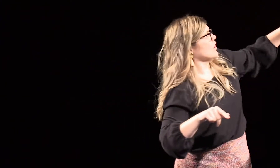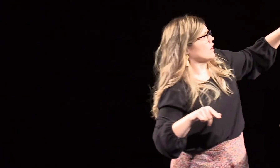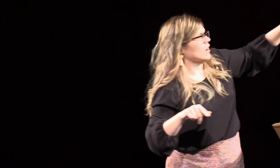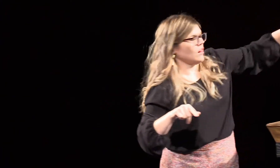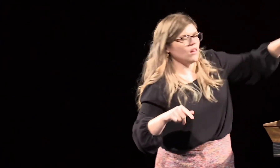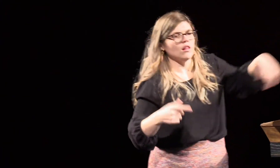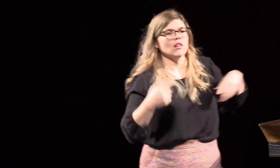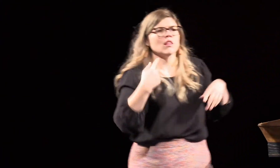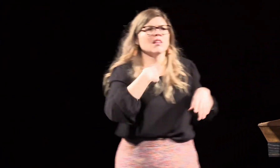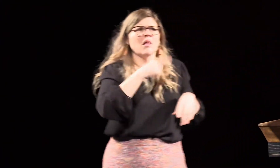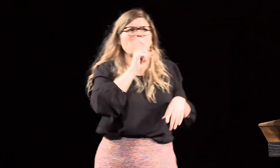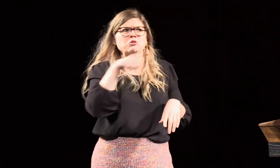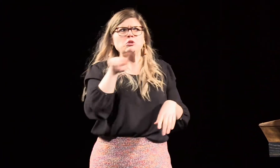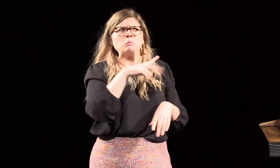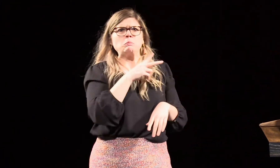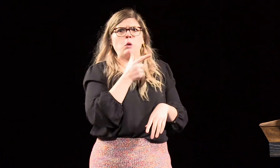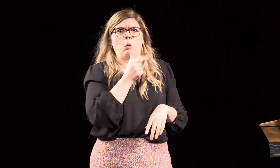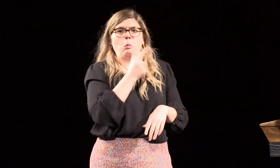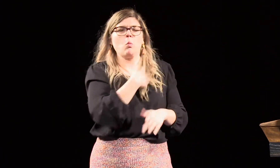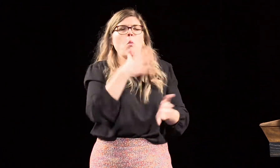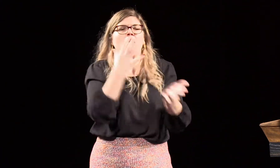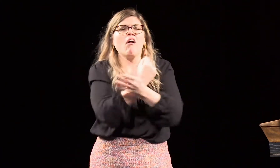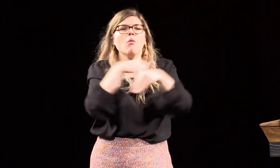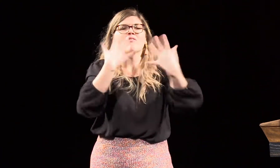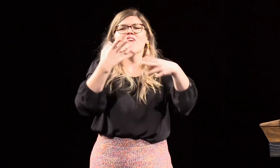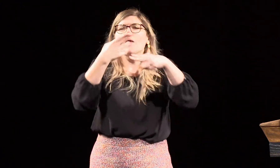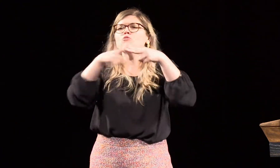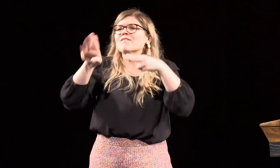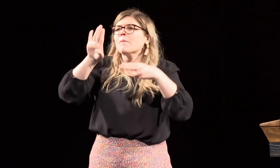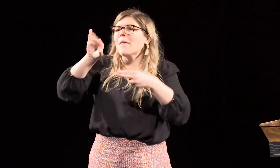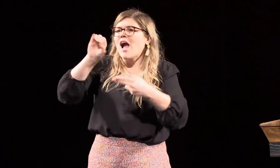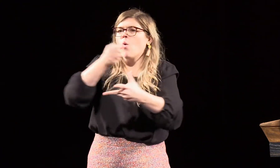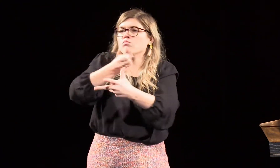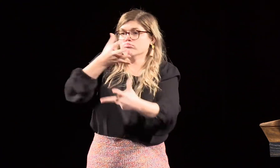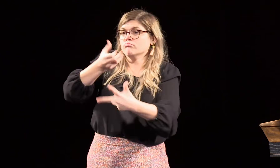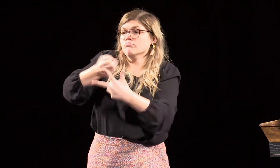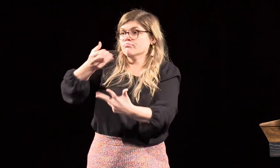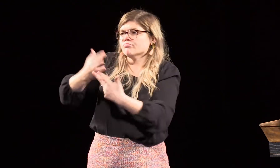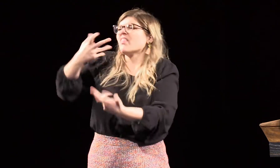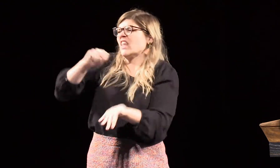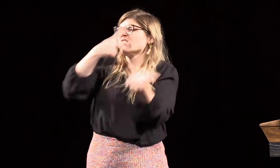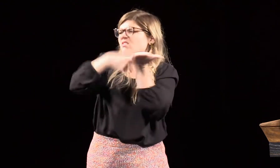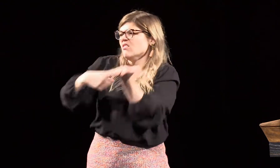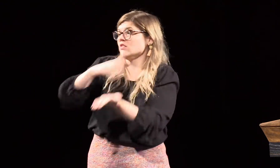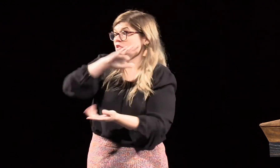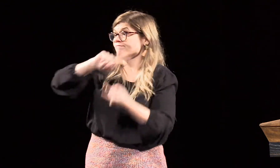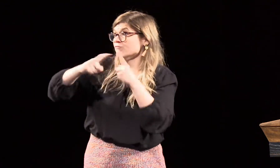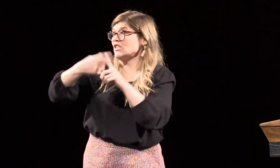It's between 3 people. So I'll provide a short bio on each of the individuals